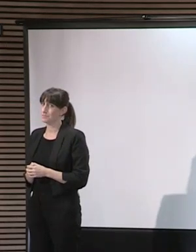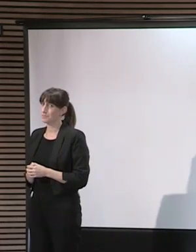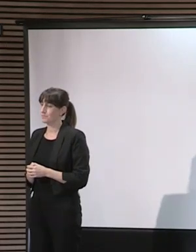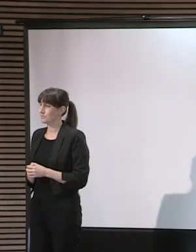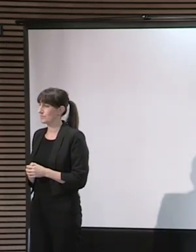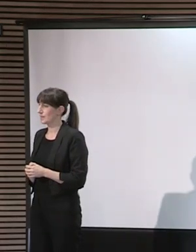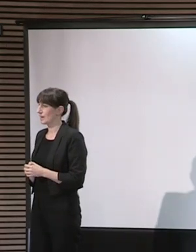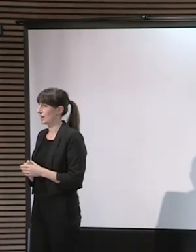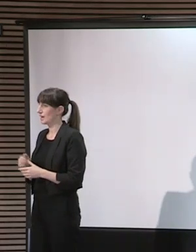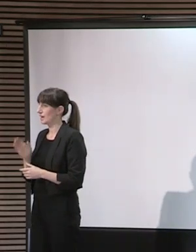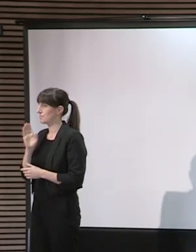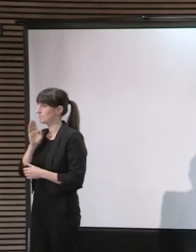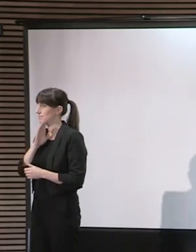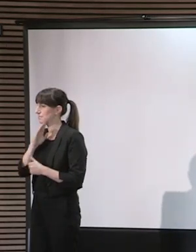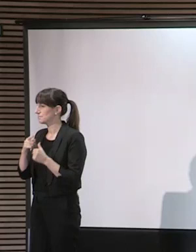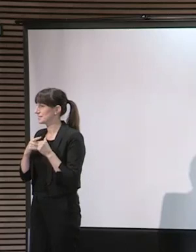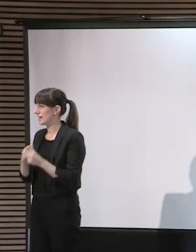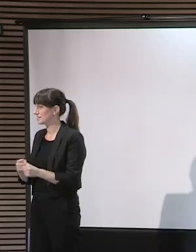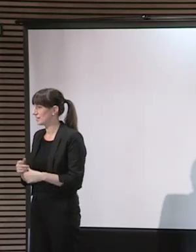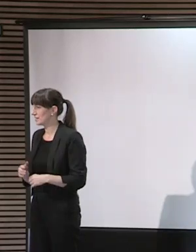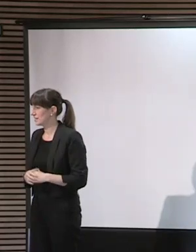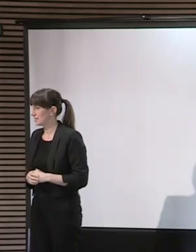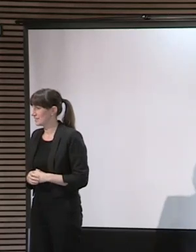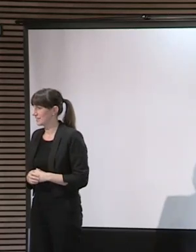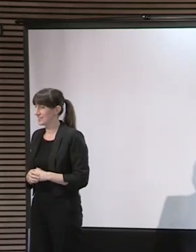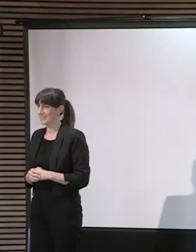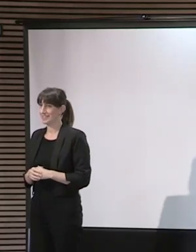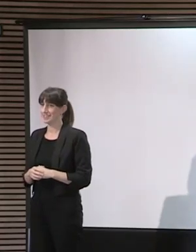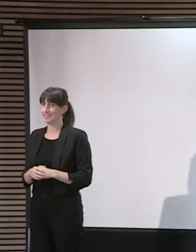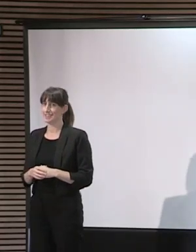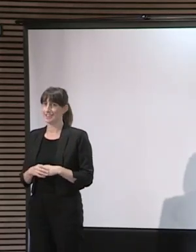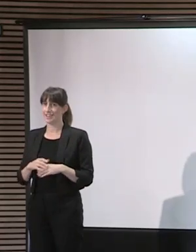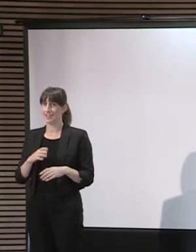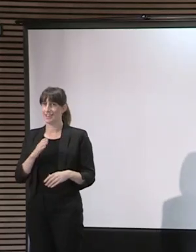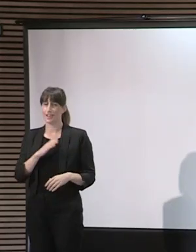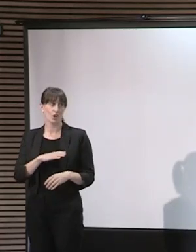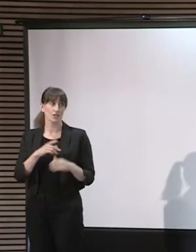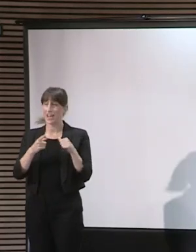those representatives who might have a closer ear to the ground on whether that's becoming a limitation.